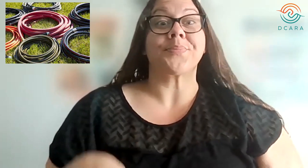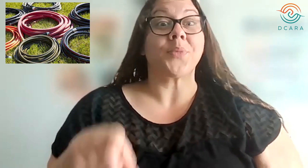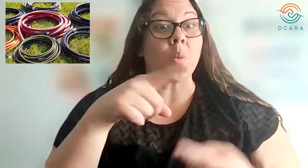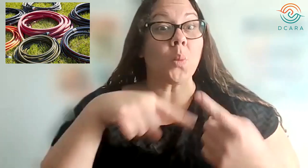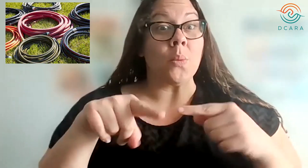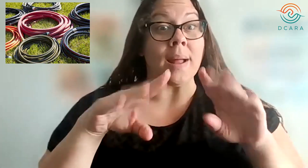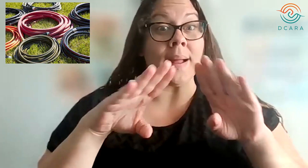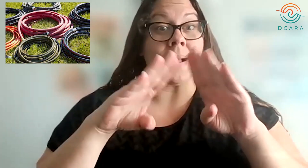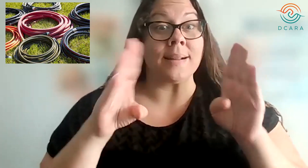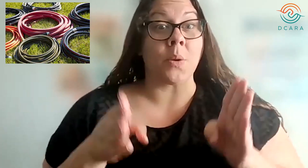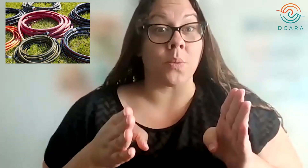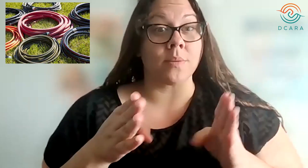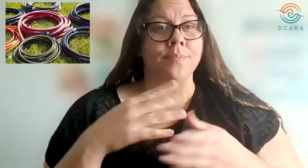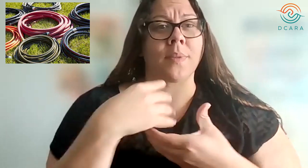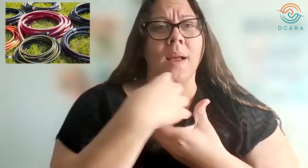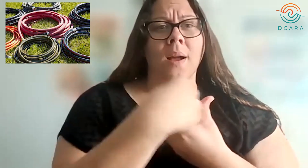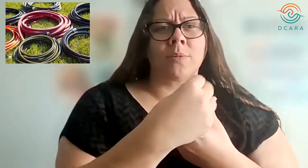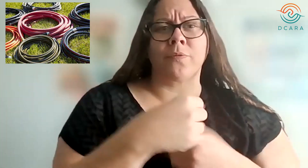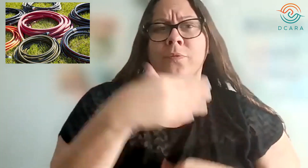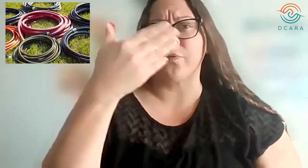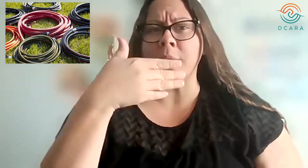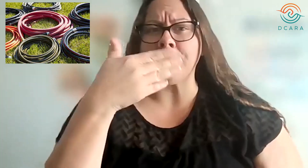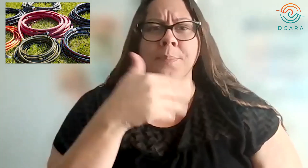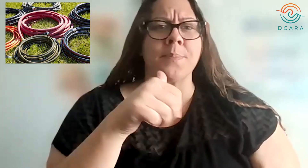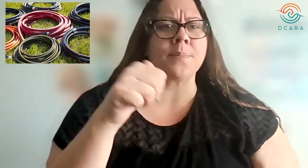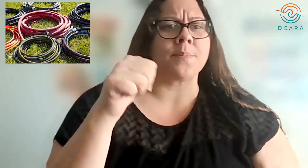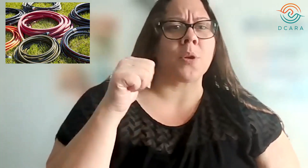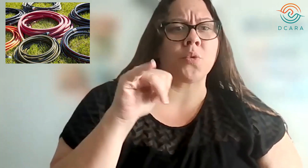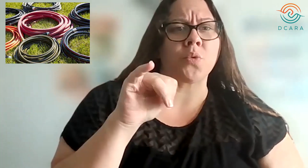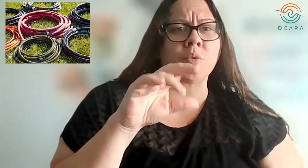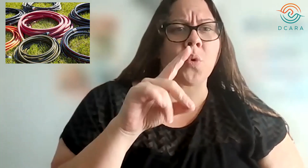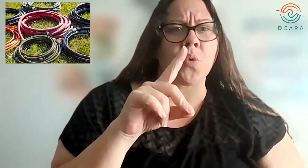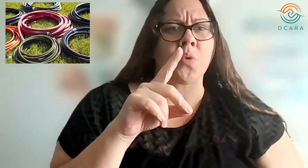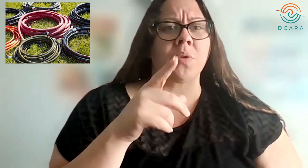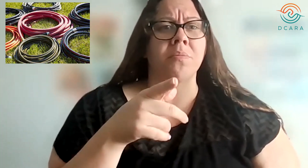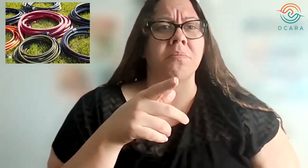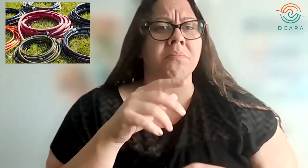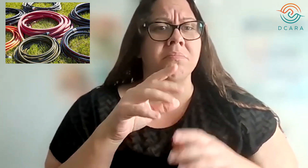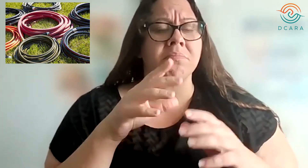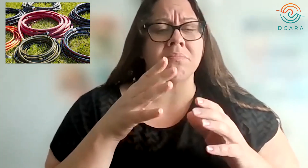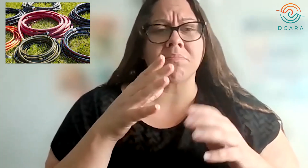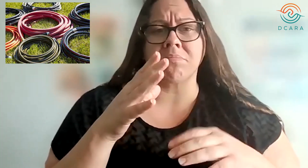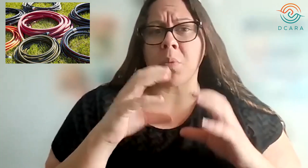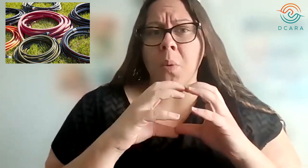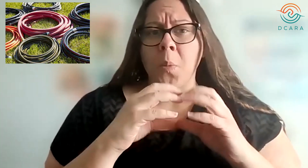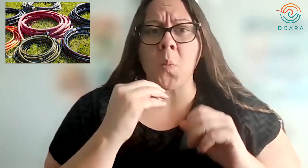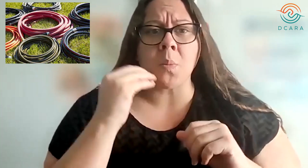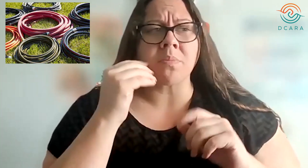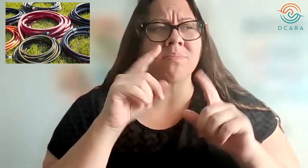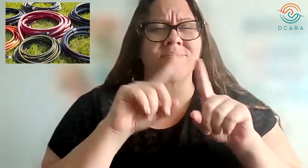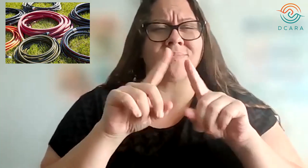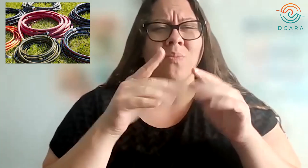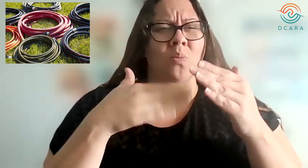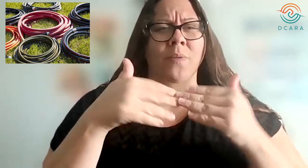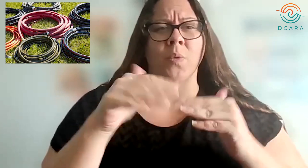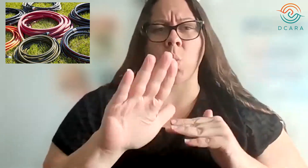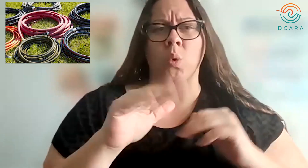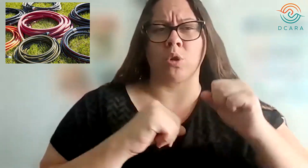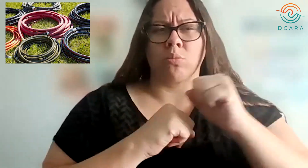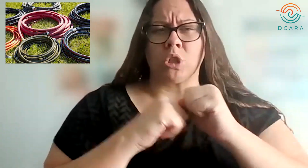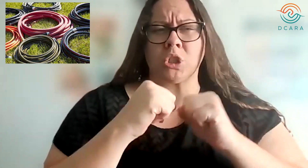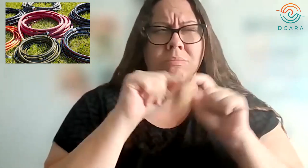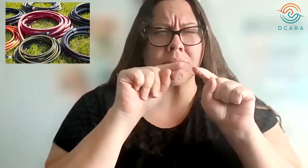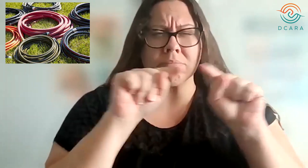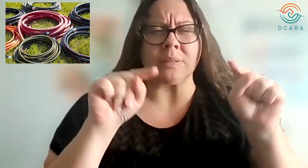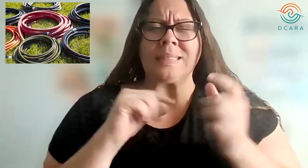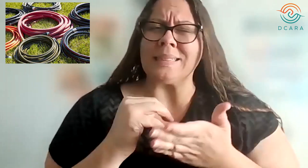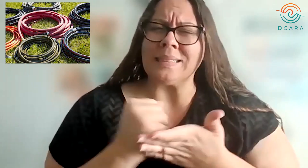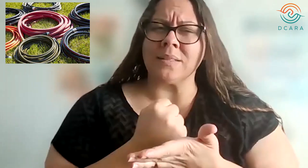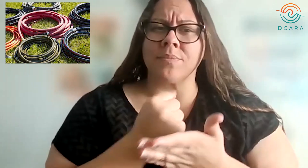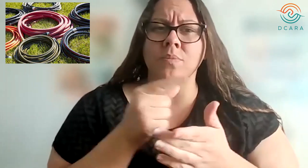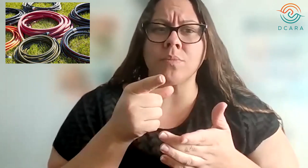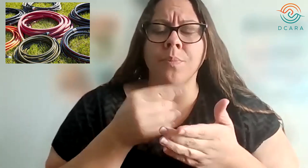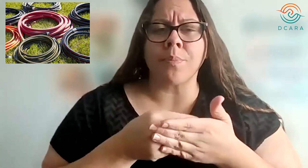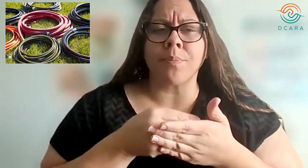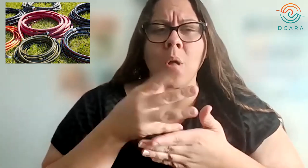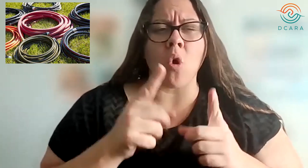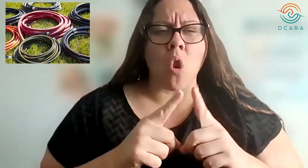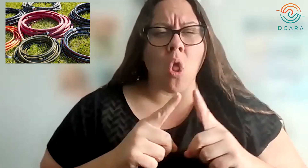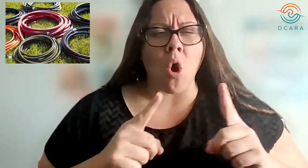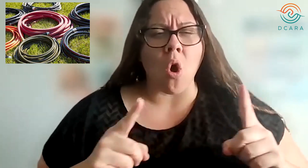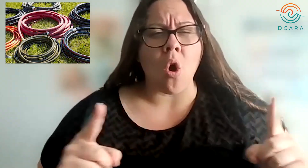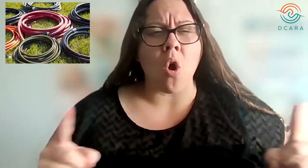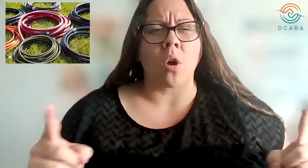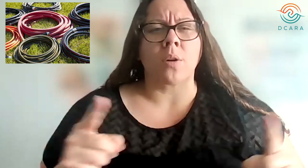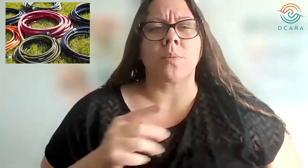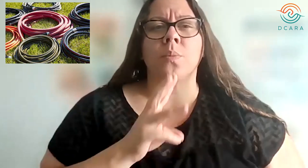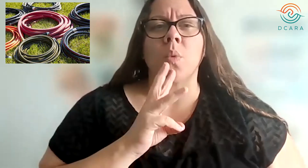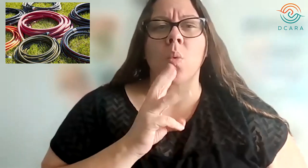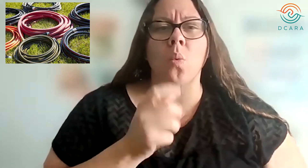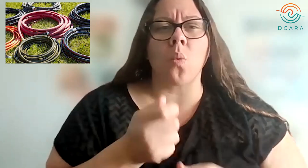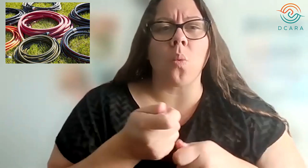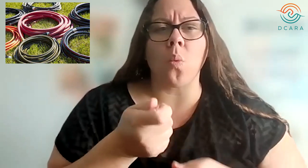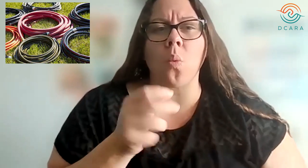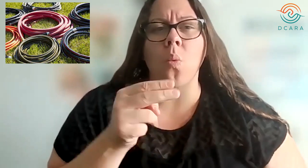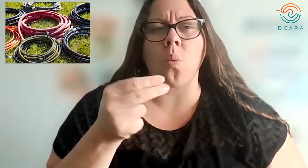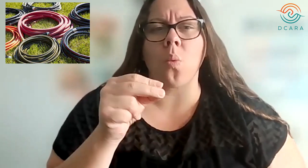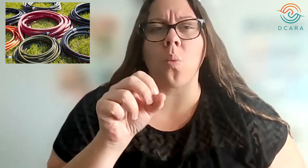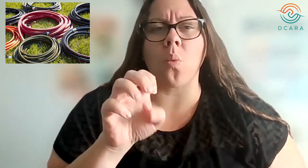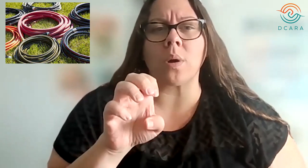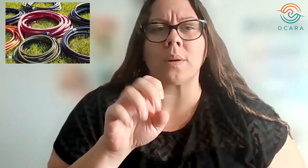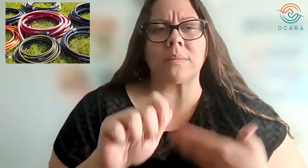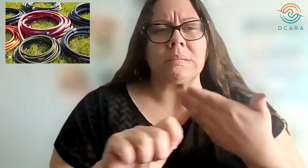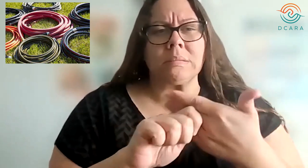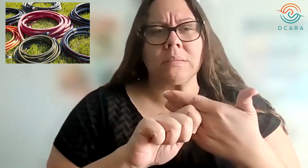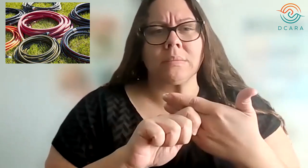Have a garden hose that is LONG and can reach all around the